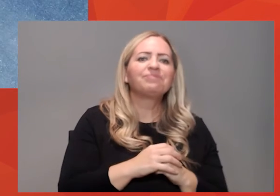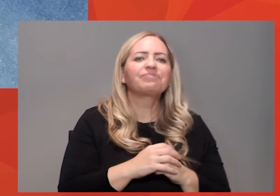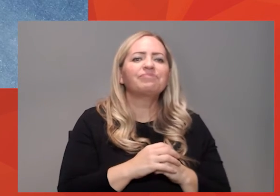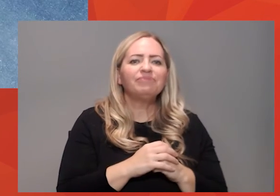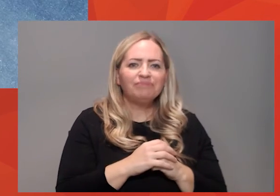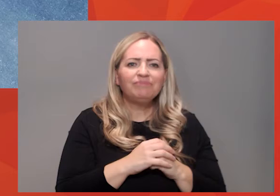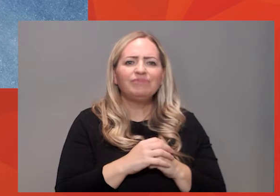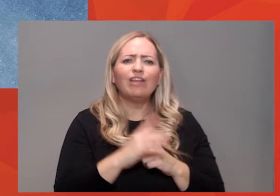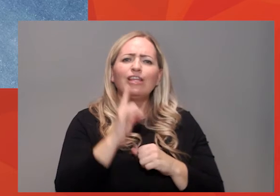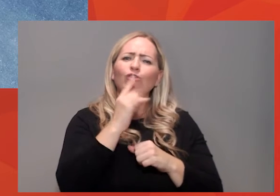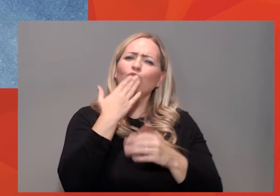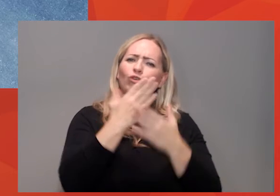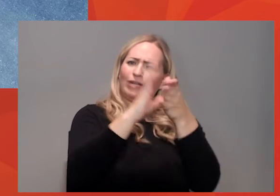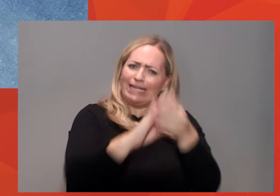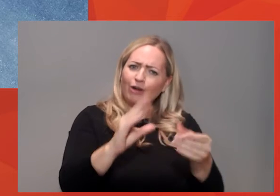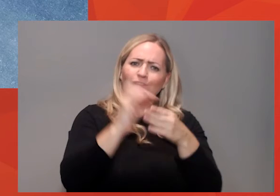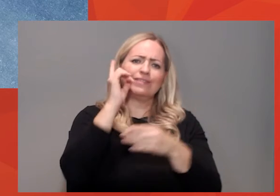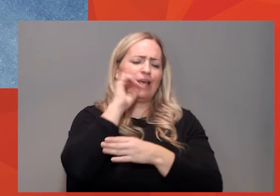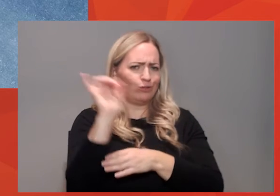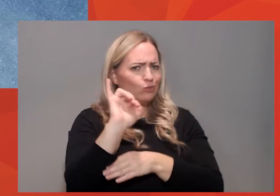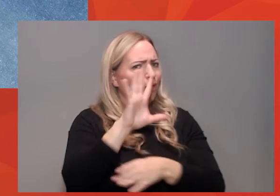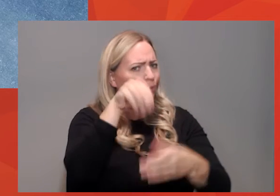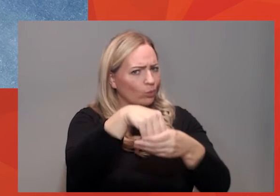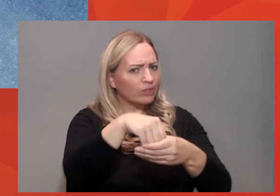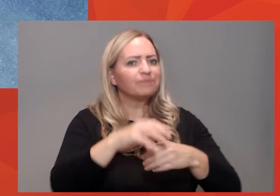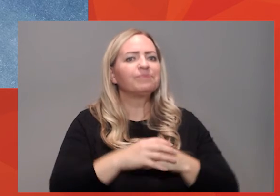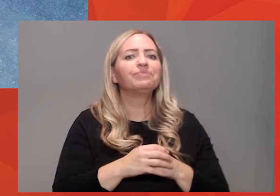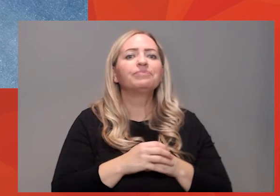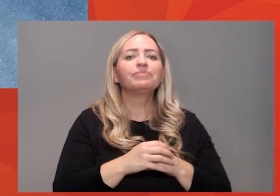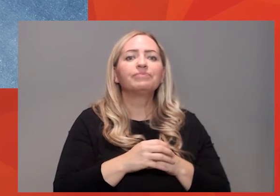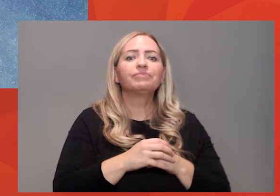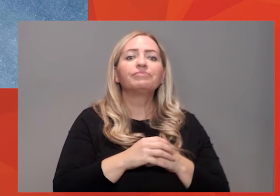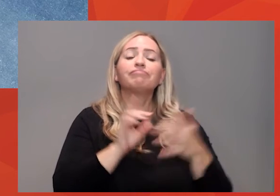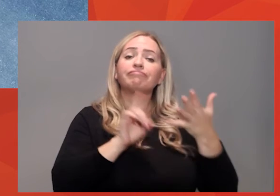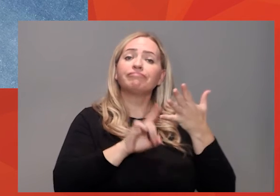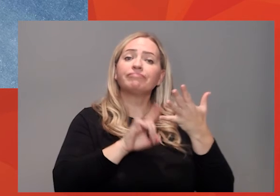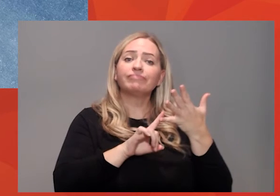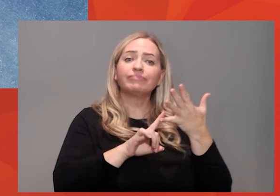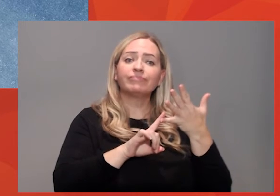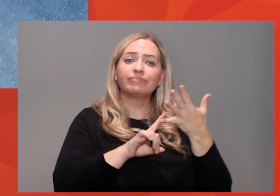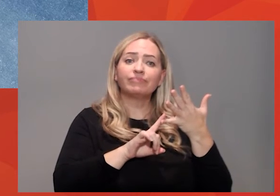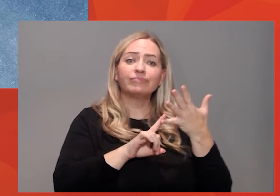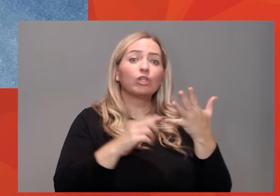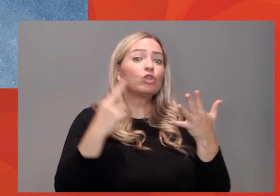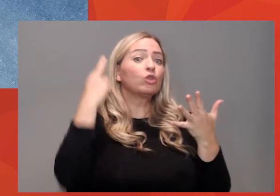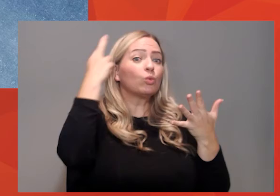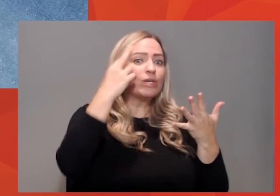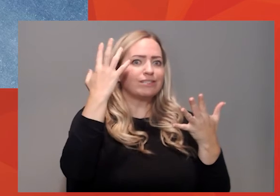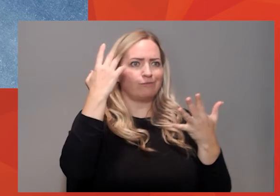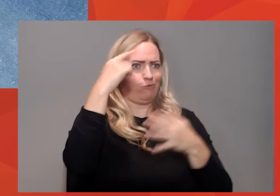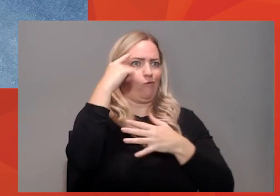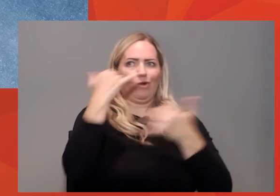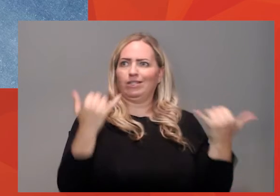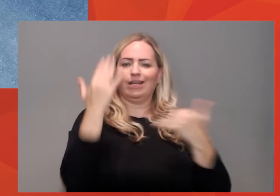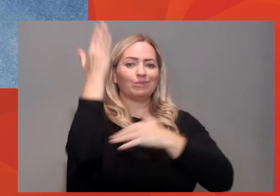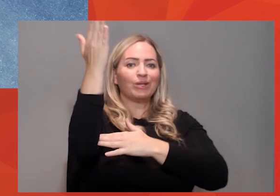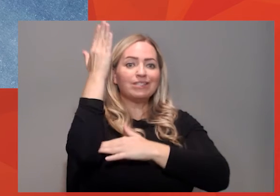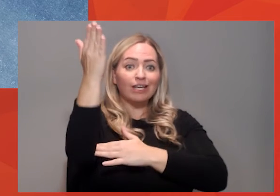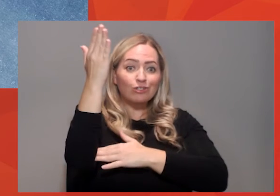So they handled narrative sounds as well! And the 5th block. Actually, the reason why I'm doing this presentation: